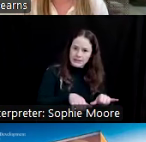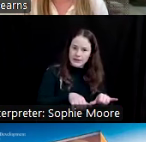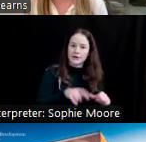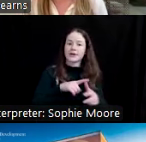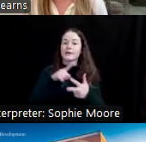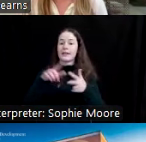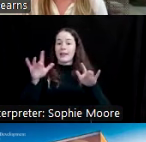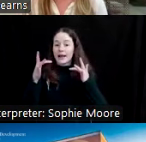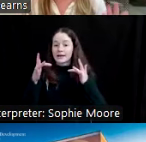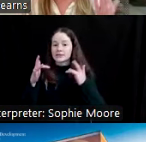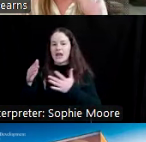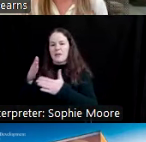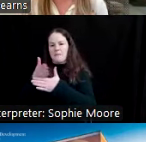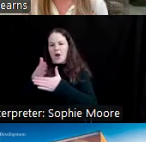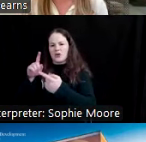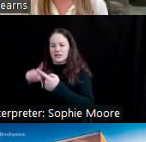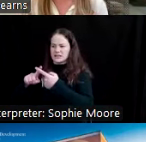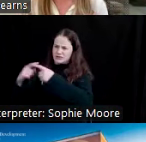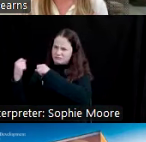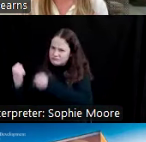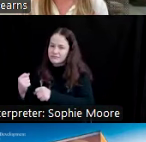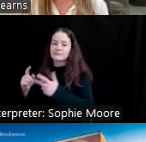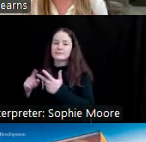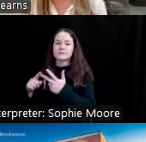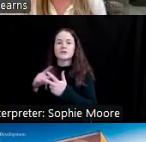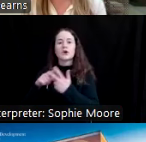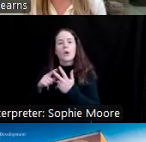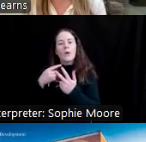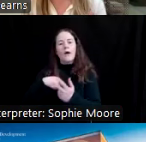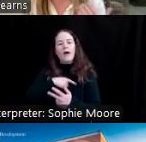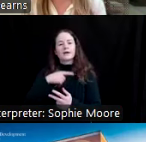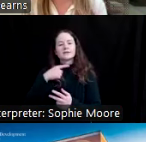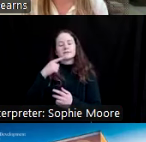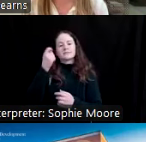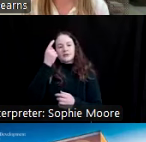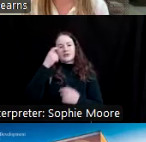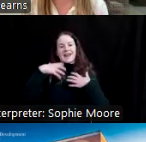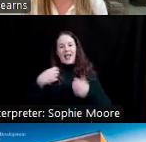some of those being your lowering your cardiovascular disease risk being probably the number one thing we want to